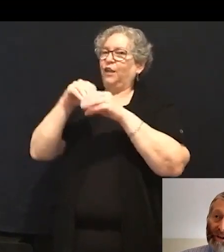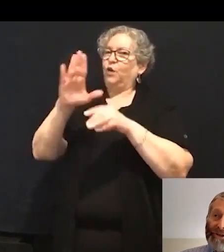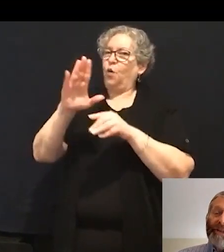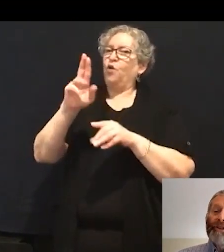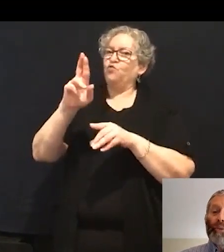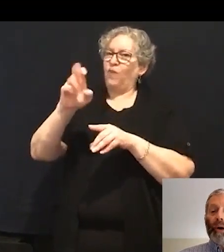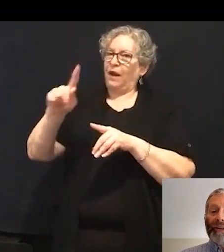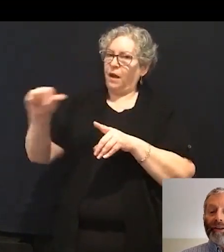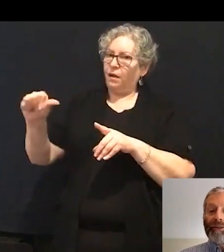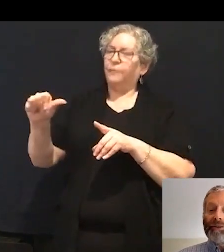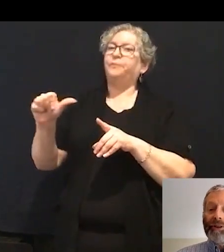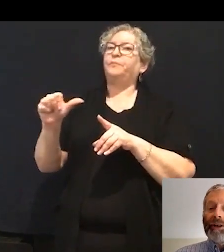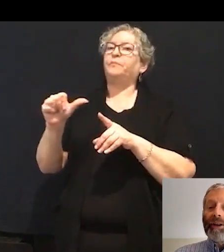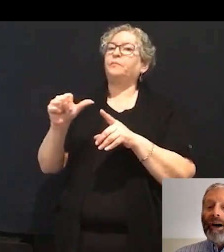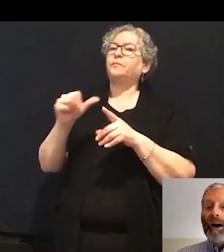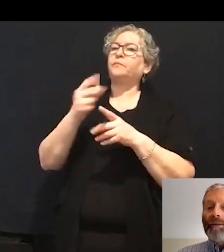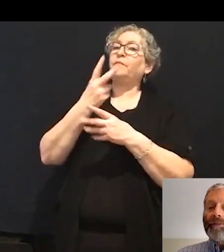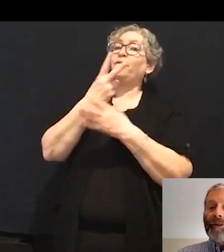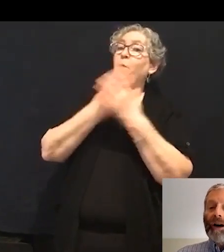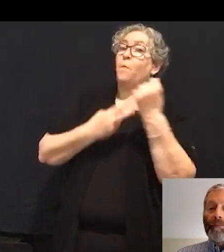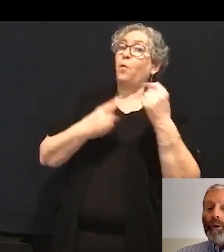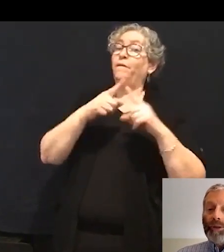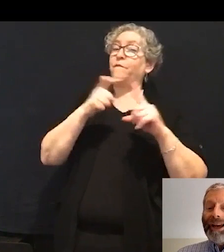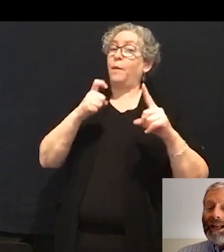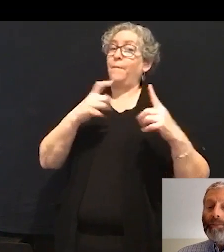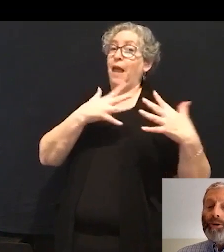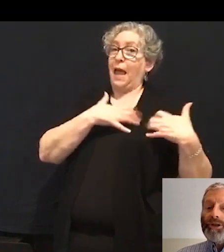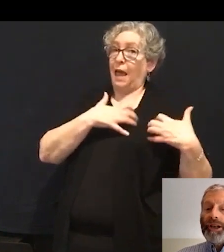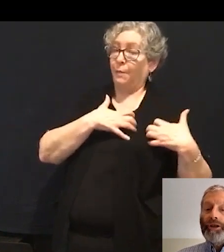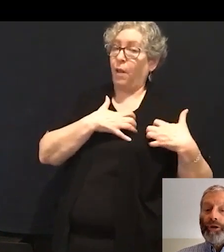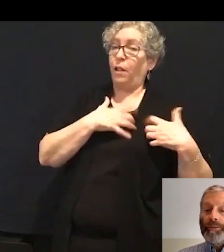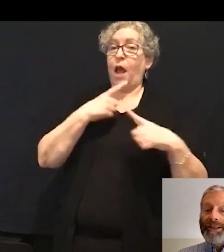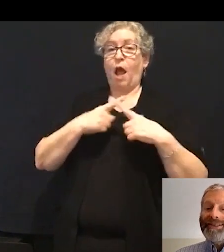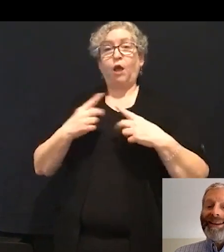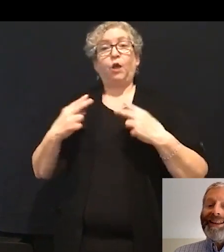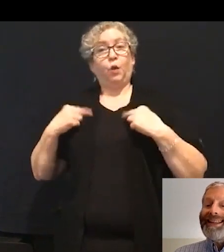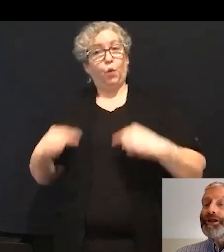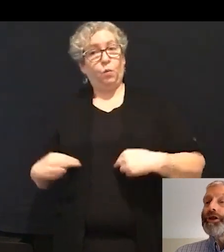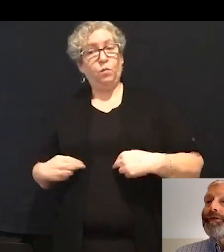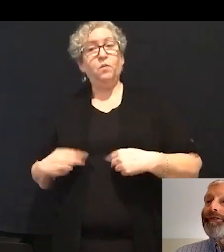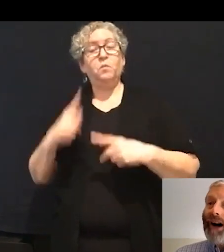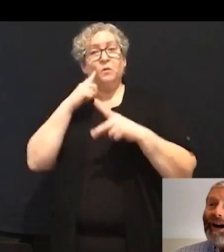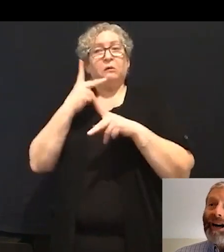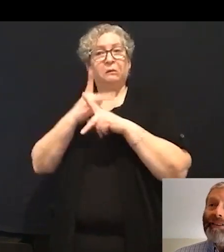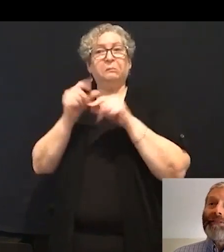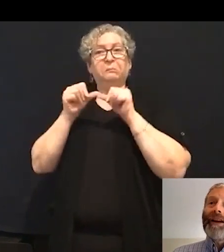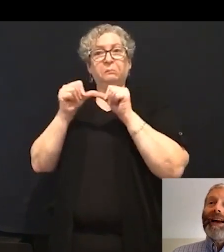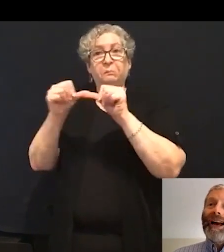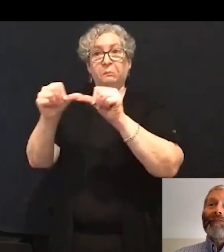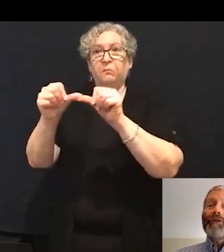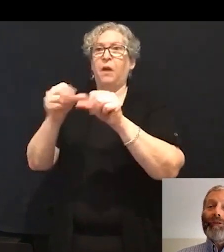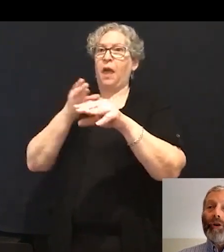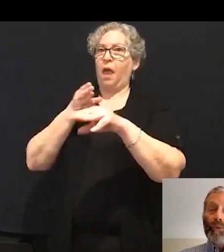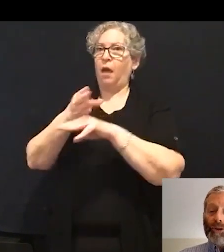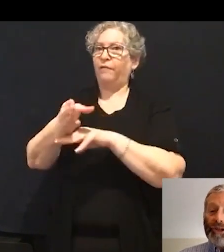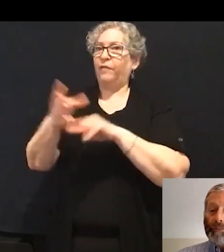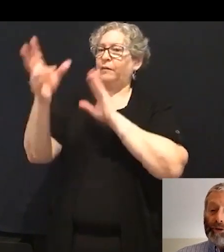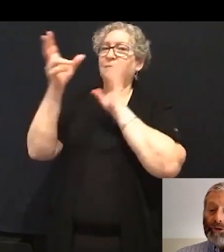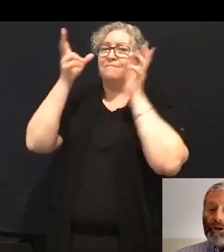in the retinas of both animals and humans that survive after photoreceptors are gone.